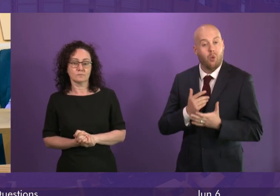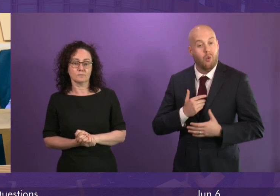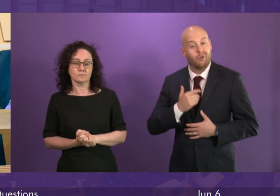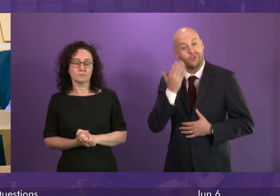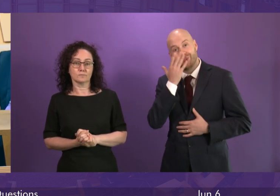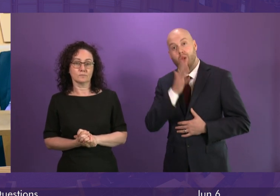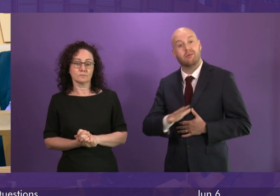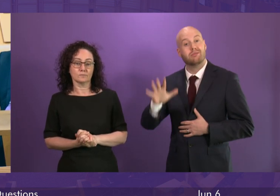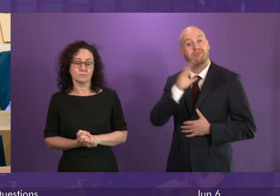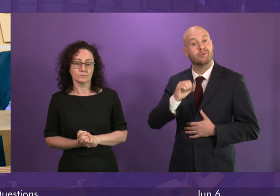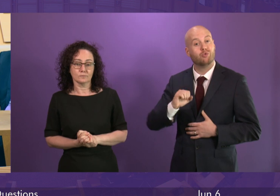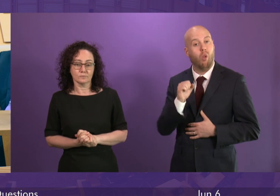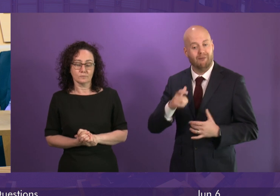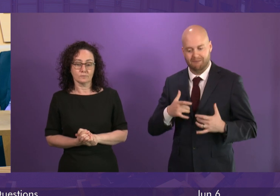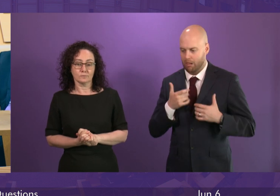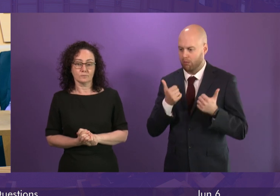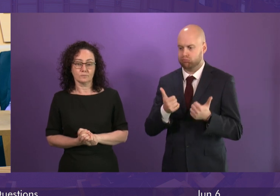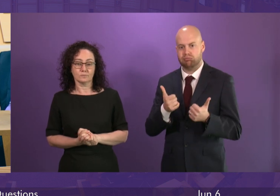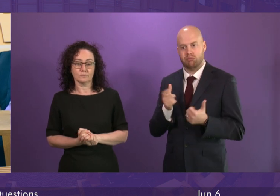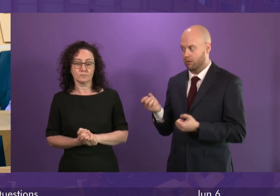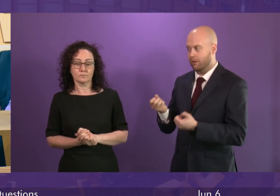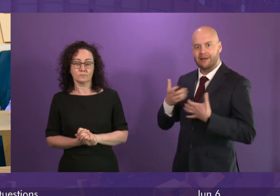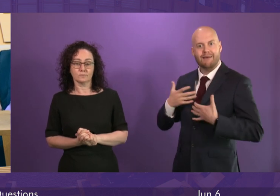that they have been empowered by the education secretary into staff shortages and subject